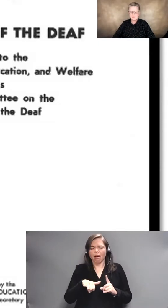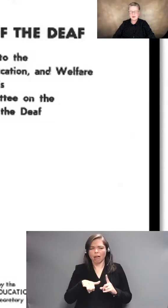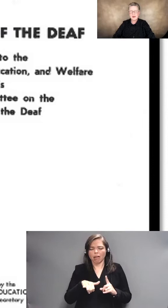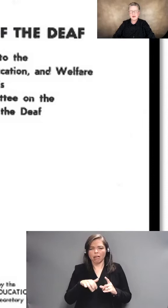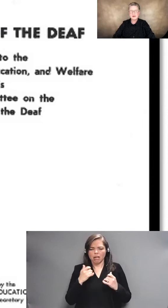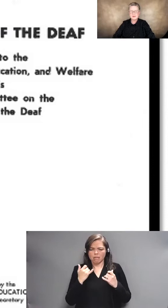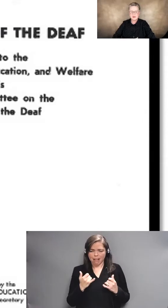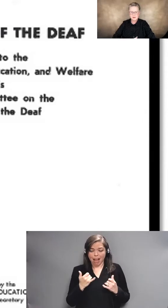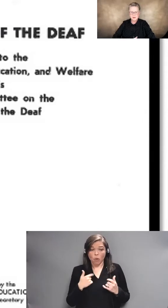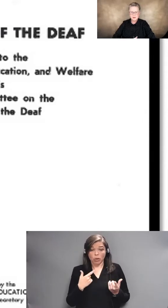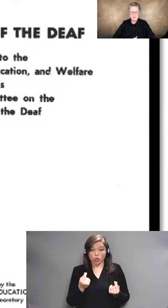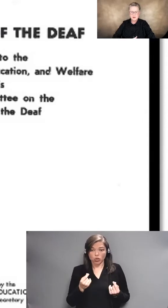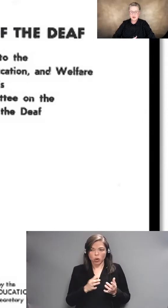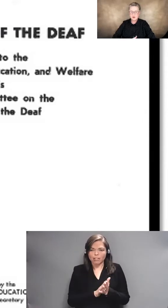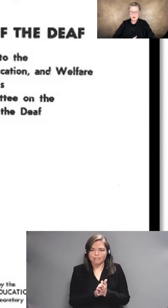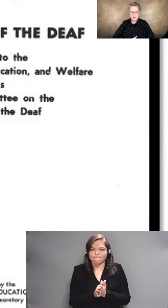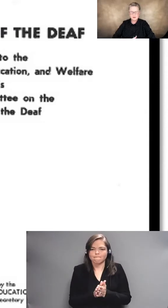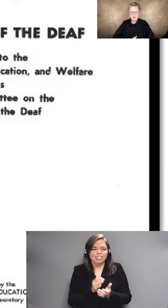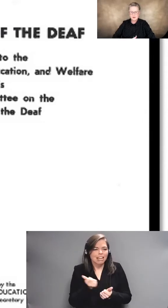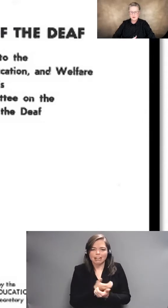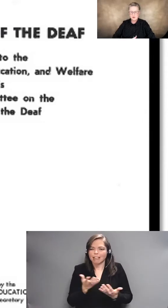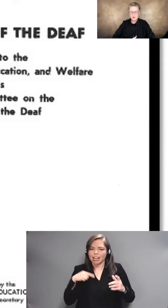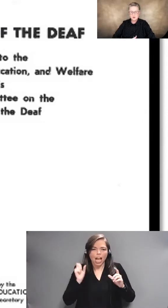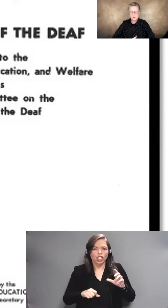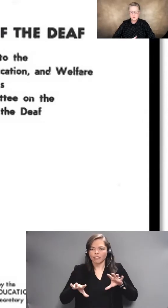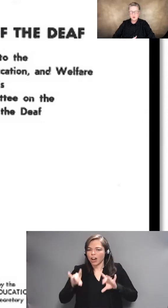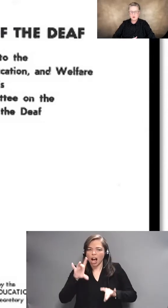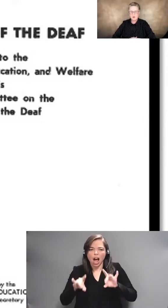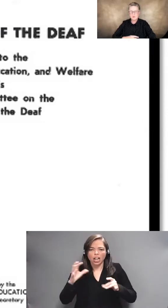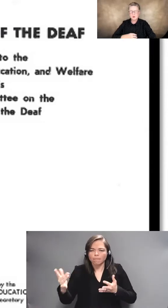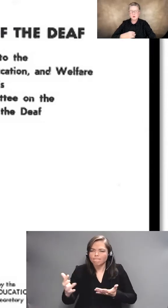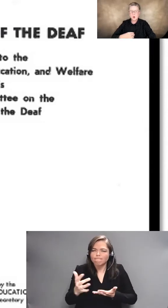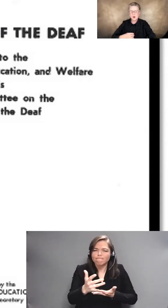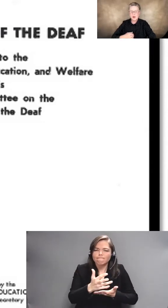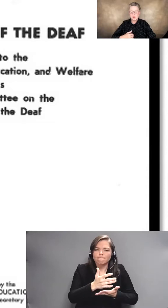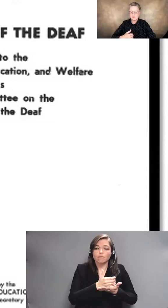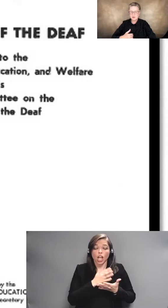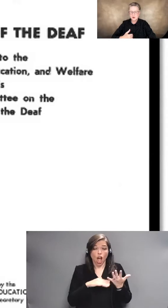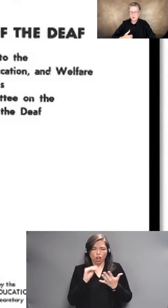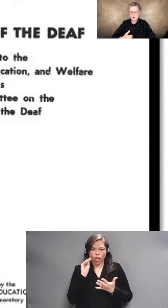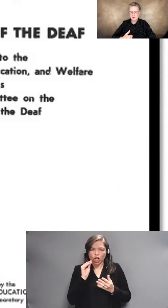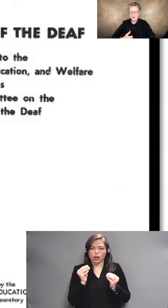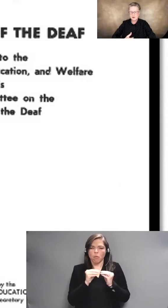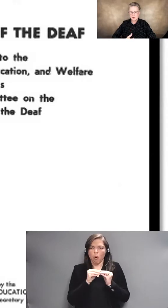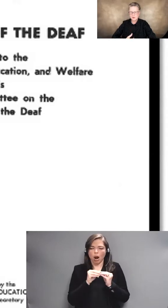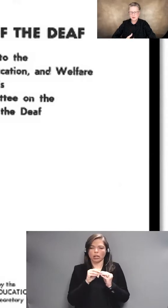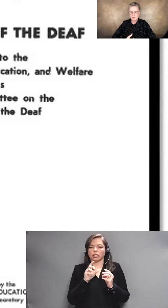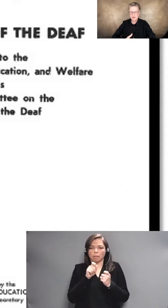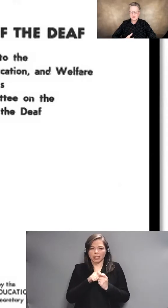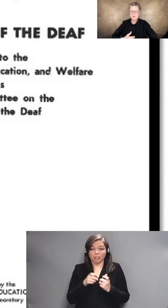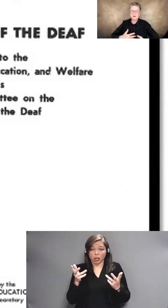on anything that I could, to learn more about interpreting and interpreting education, because